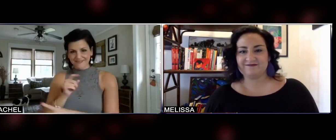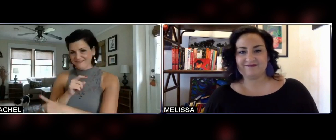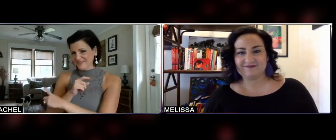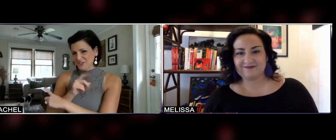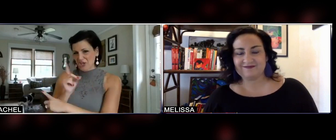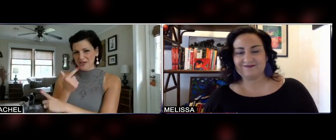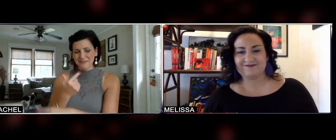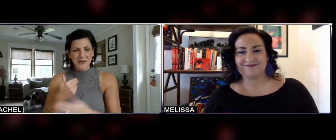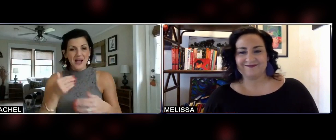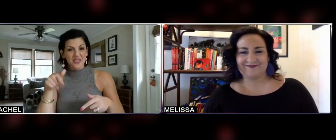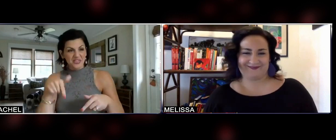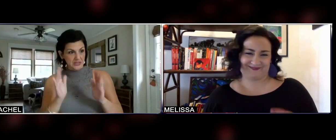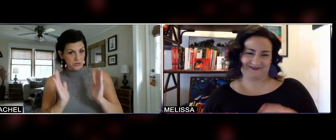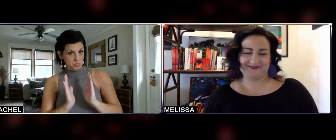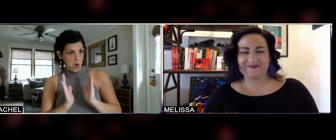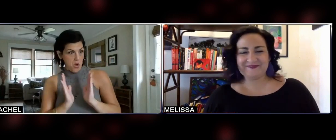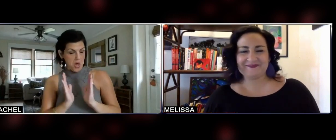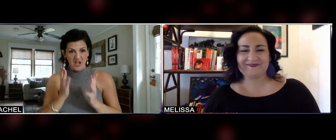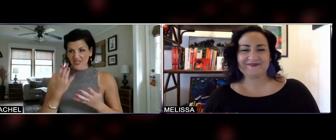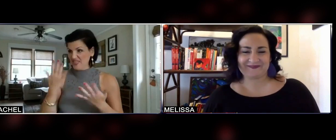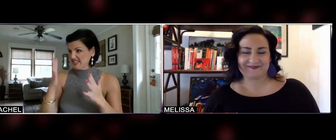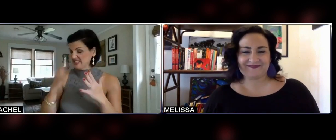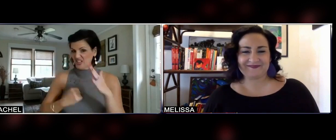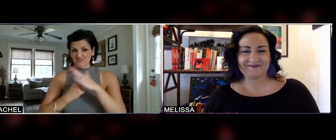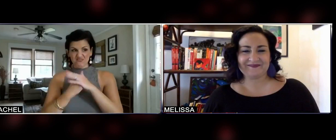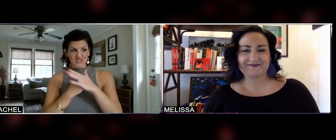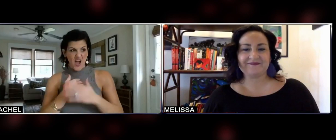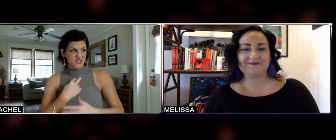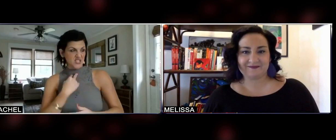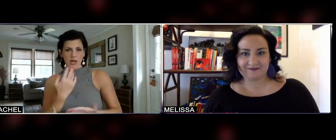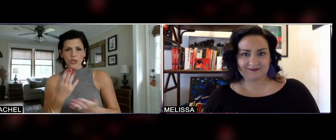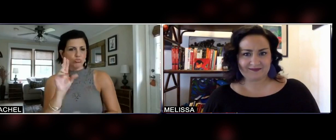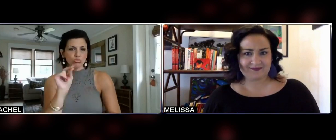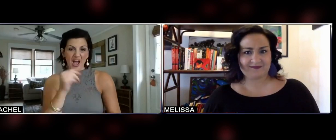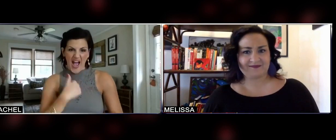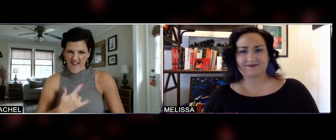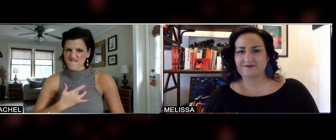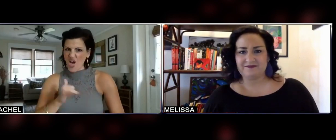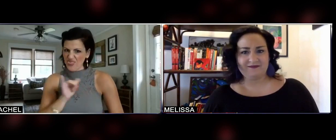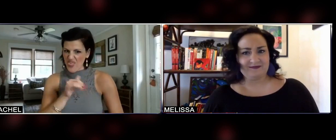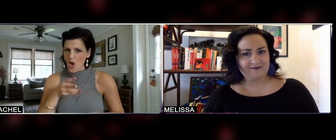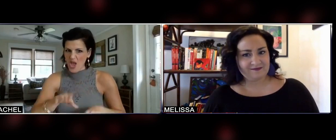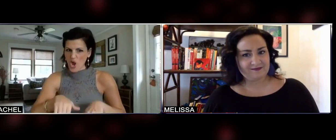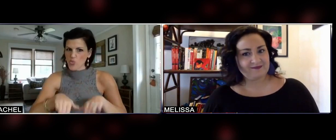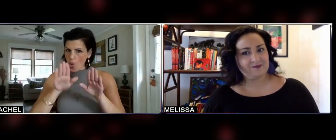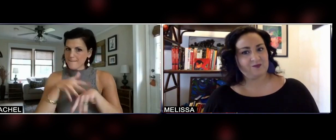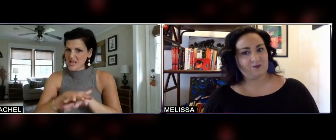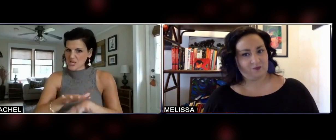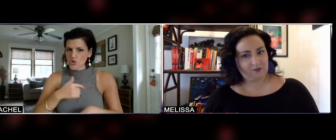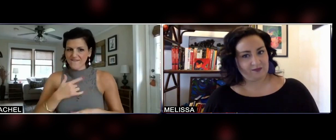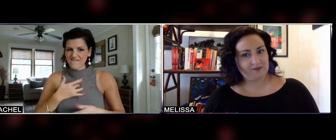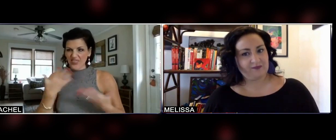There's my dog. Anyways, this small? That's it...I'm stuck here. No, I felt that way growing up in a mainstreamed school.